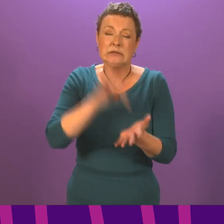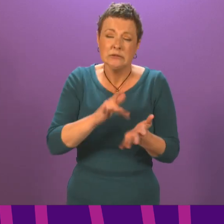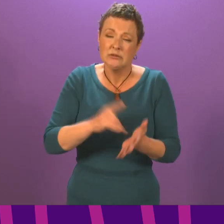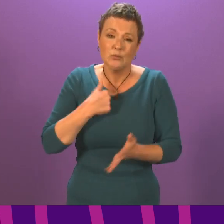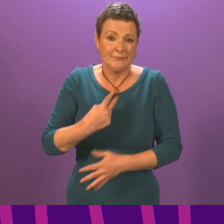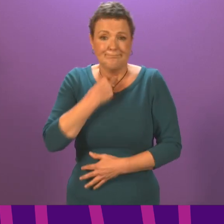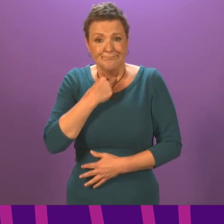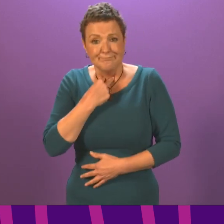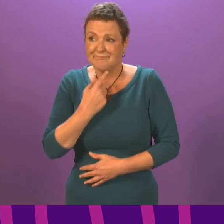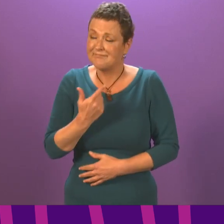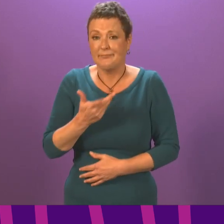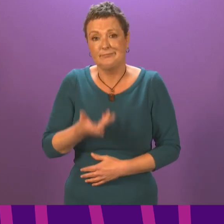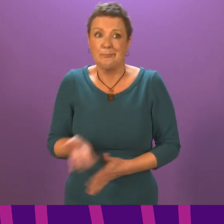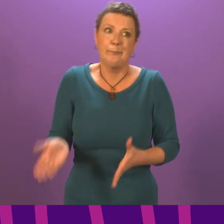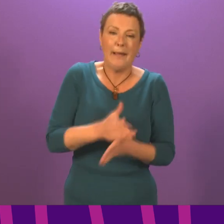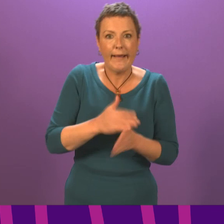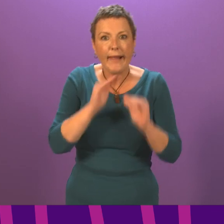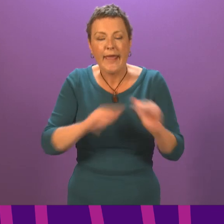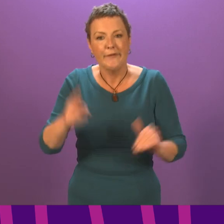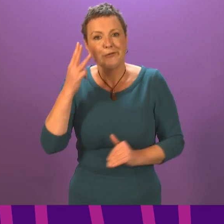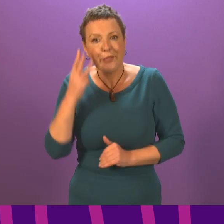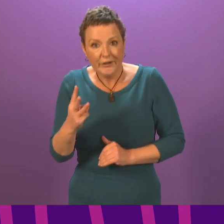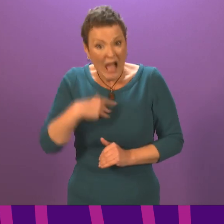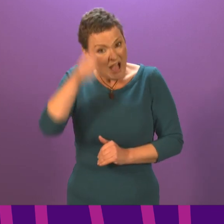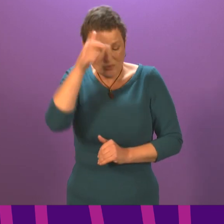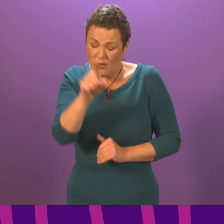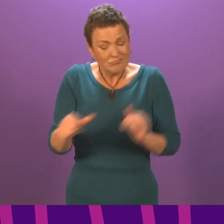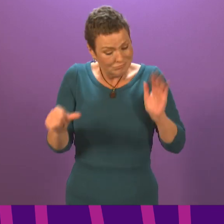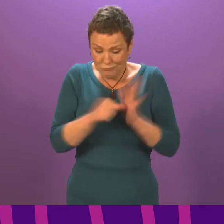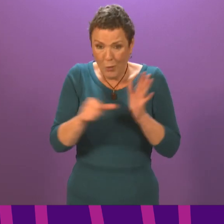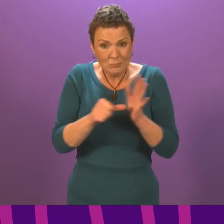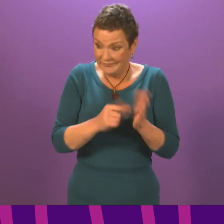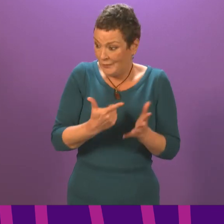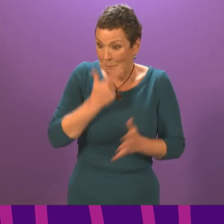of level 3 in many other areas, involves real and continued difficulties for many people